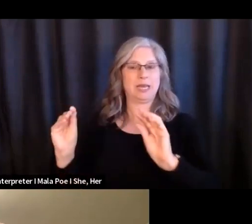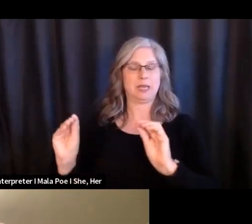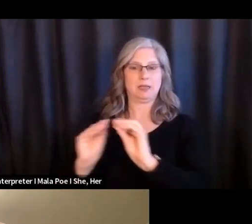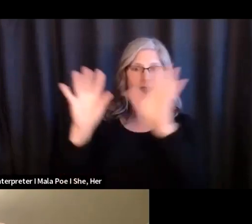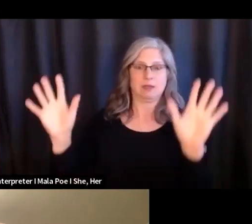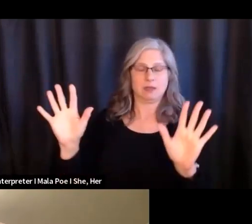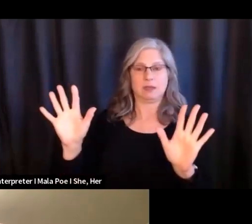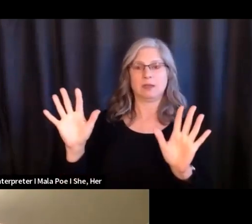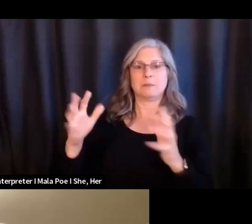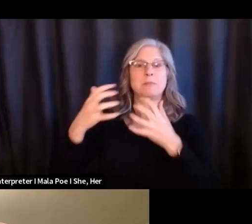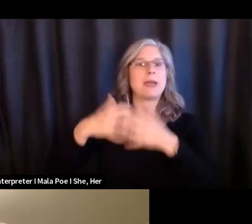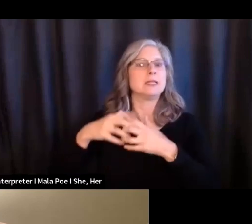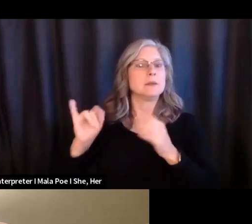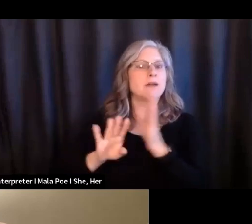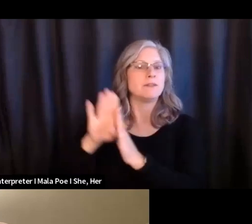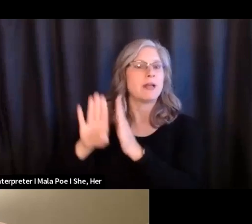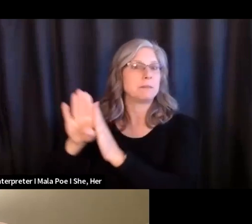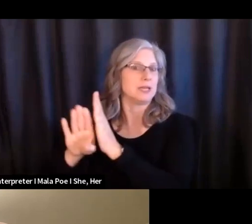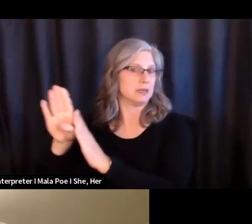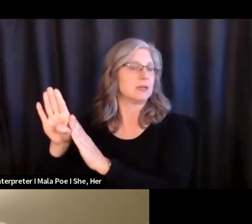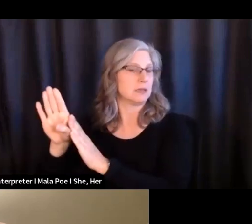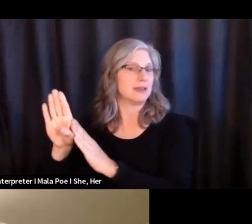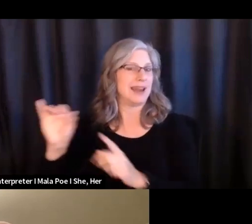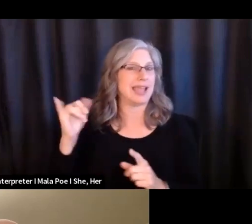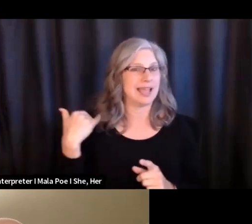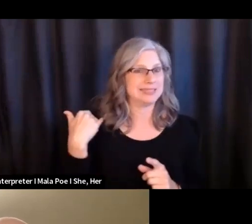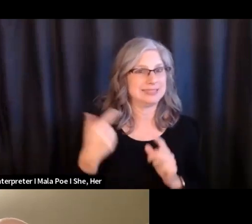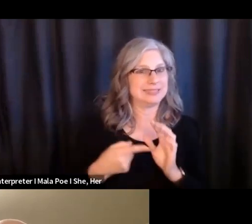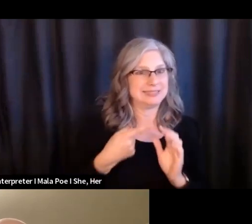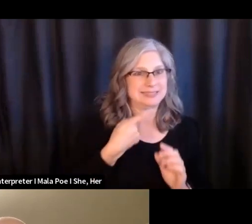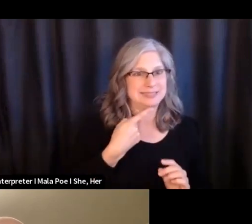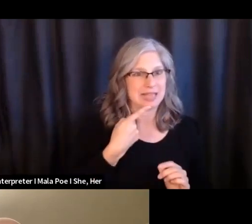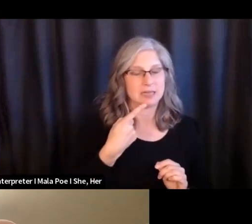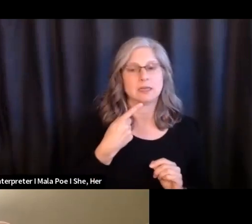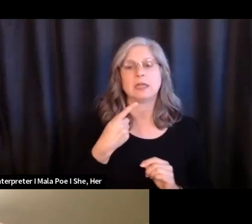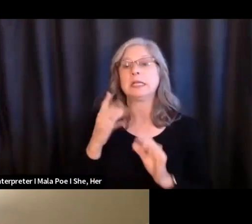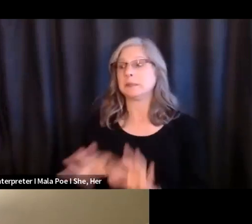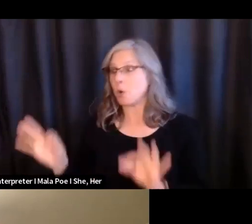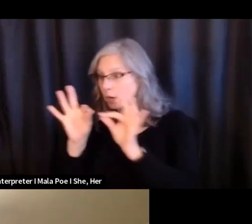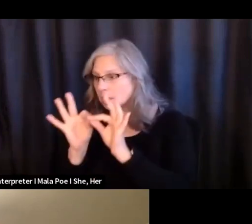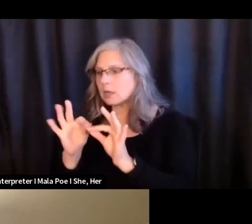So, I think it's also important but hard to map about